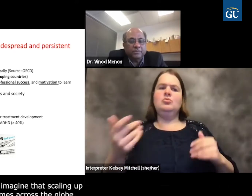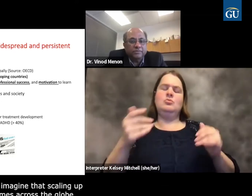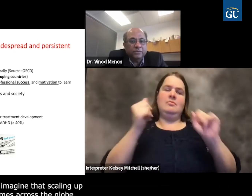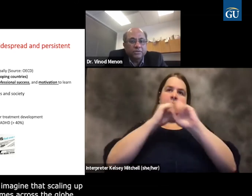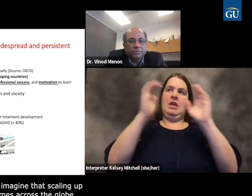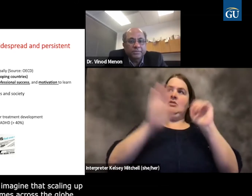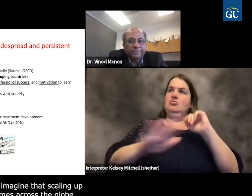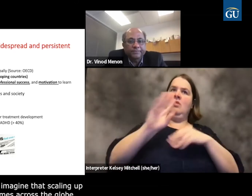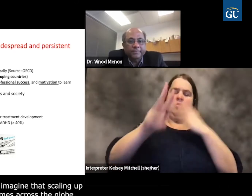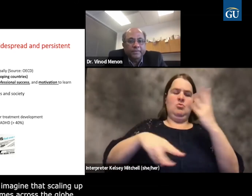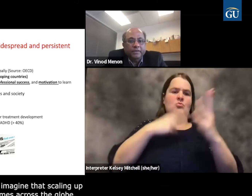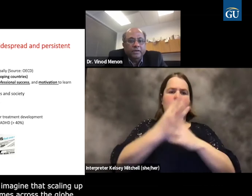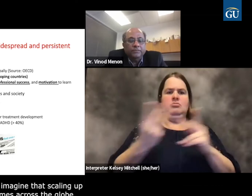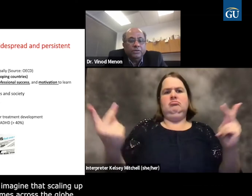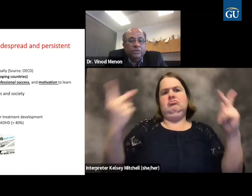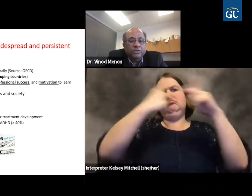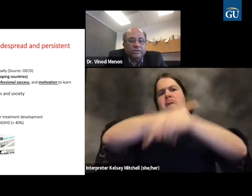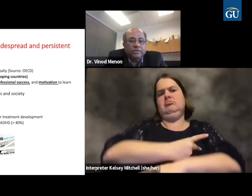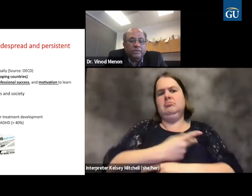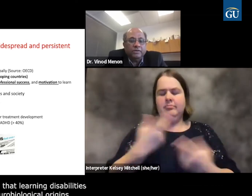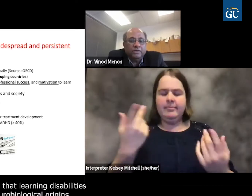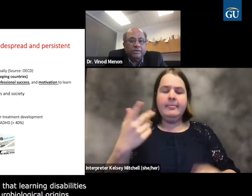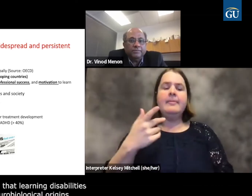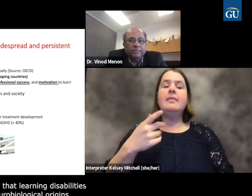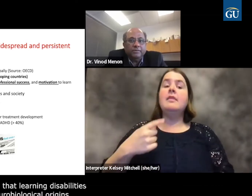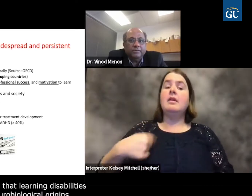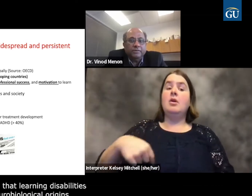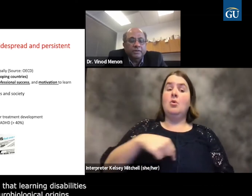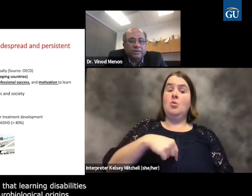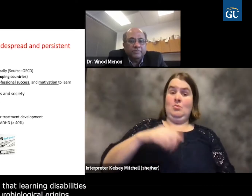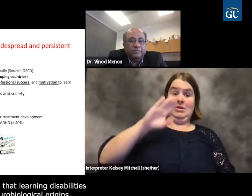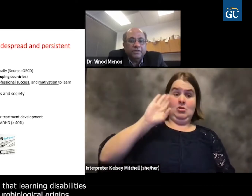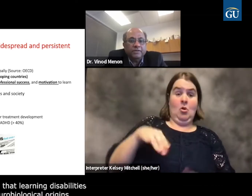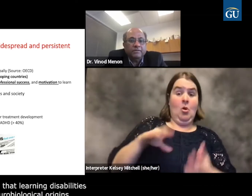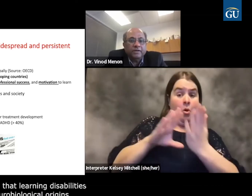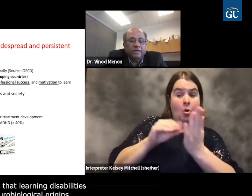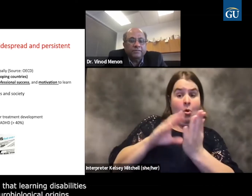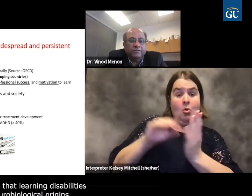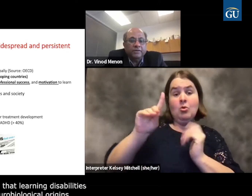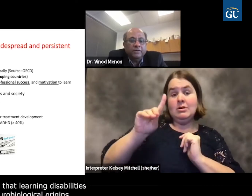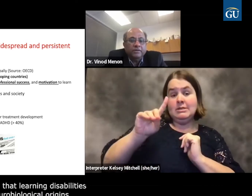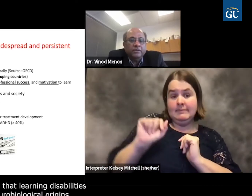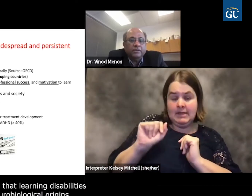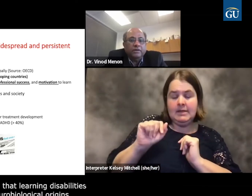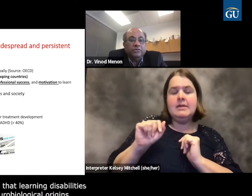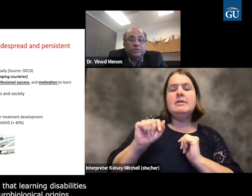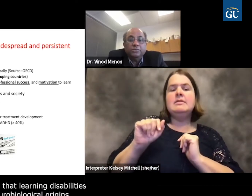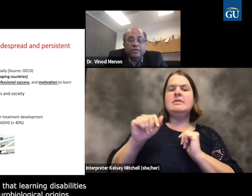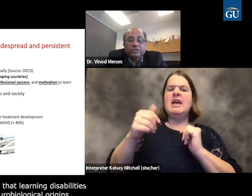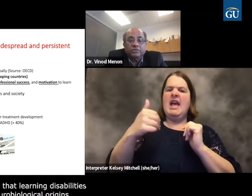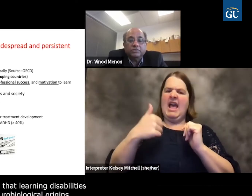multiple times across the globe and we know that